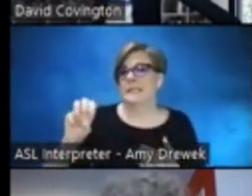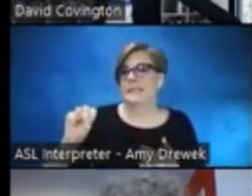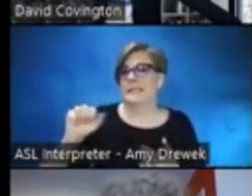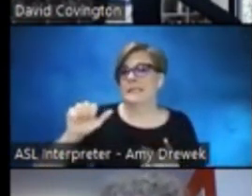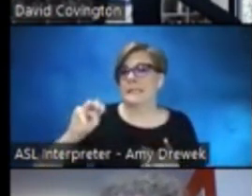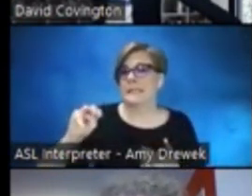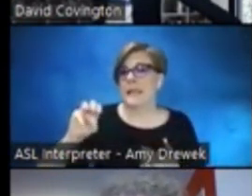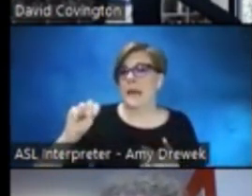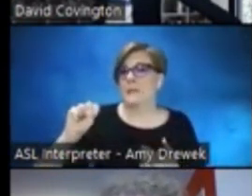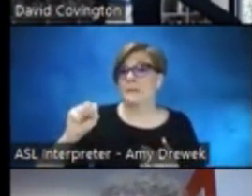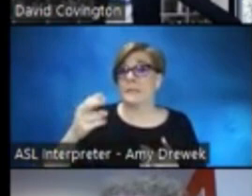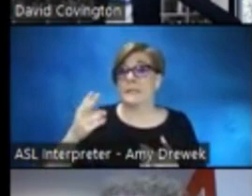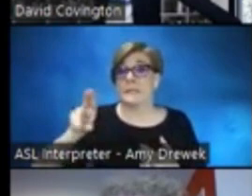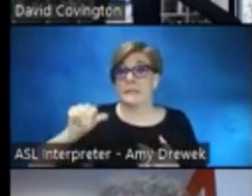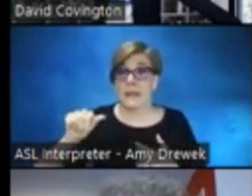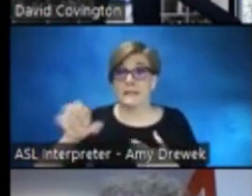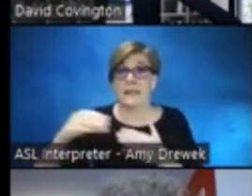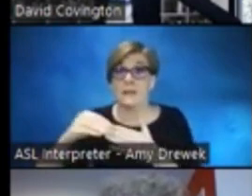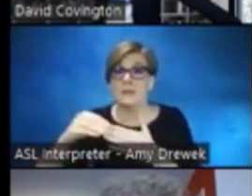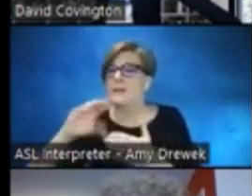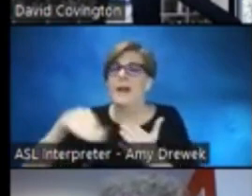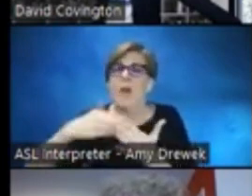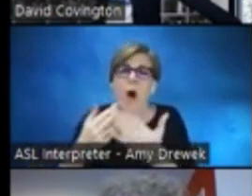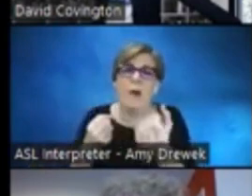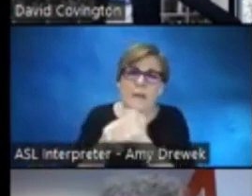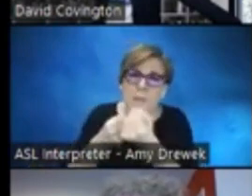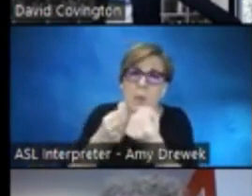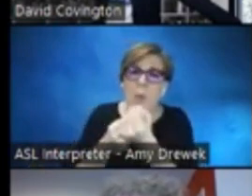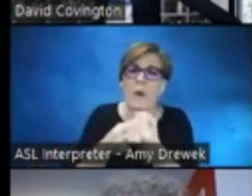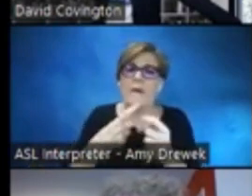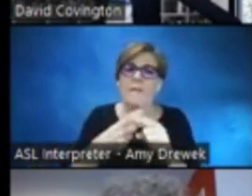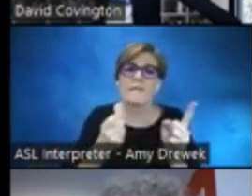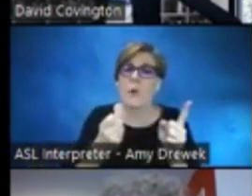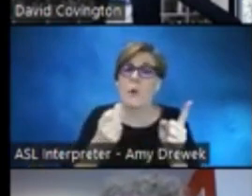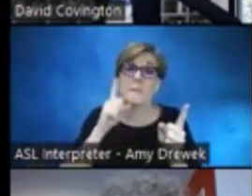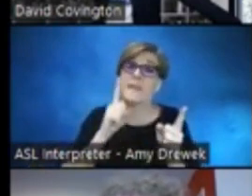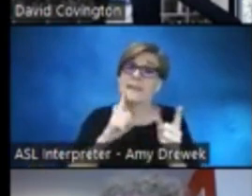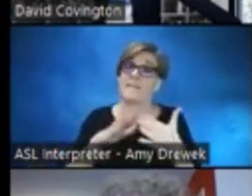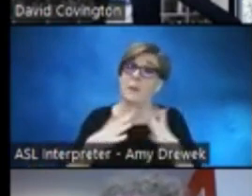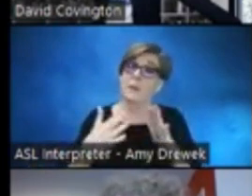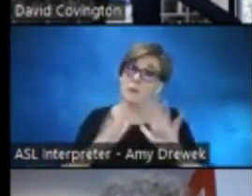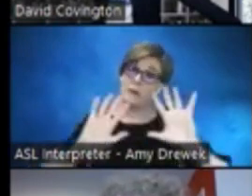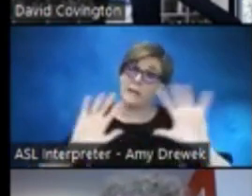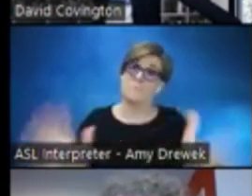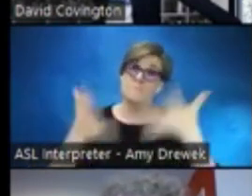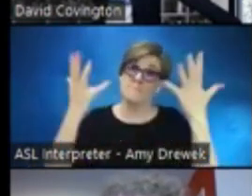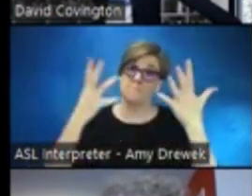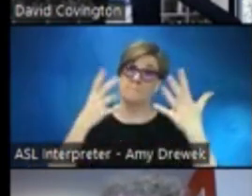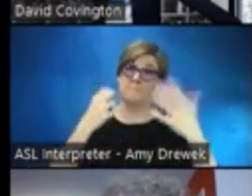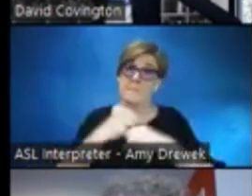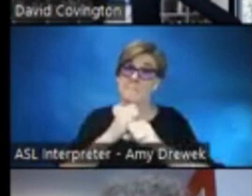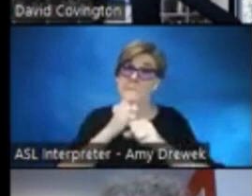THE SUPPORT AND ADVOCACY FROM THE DEAF COMMUNITY TO MAKE THIS HAPPEN. RIGHT.